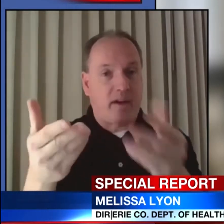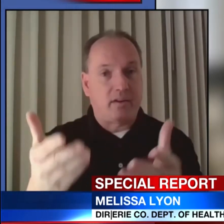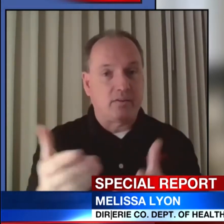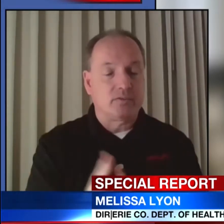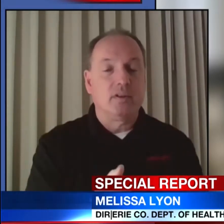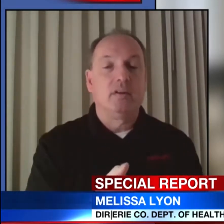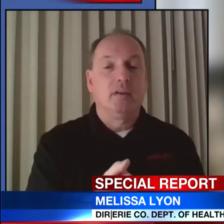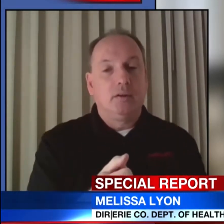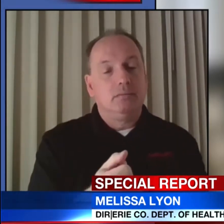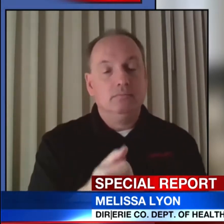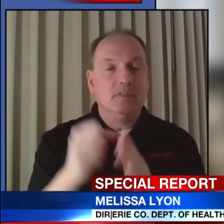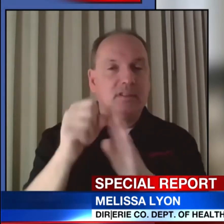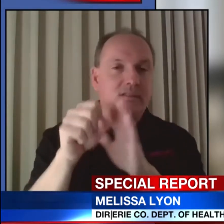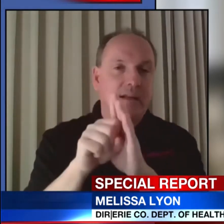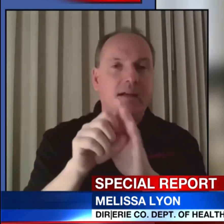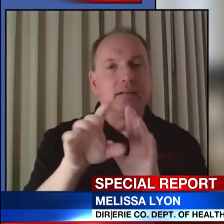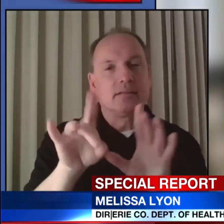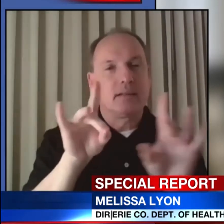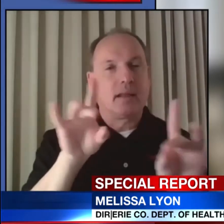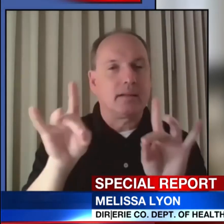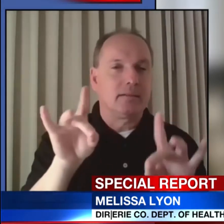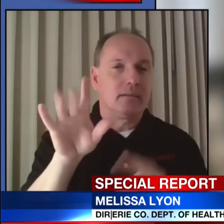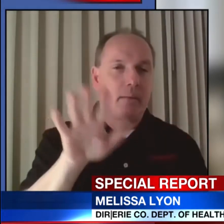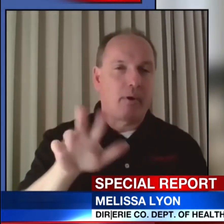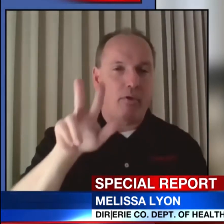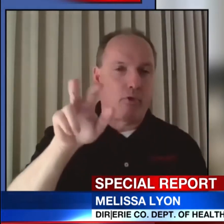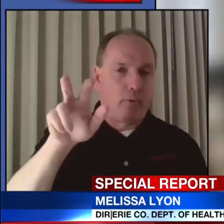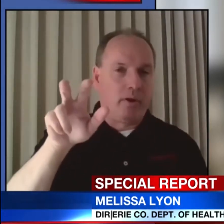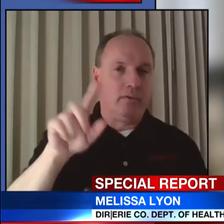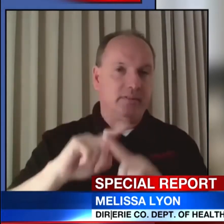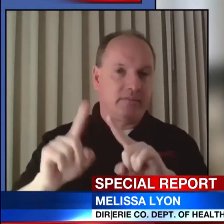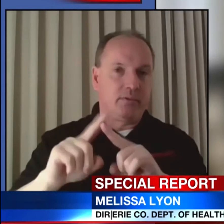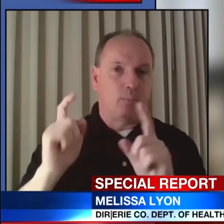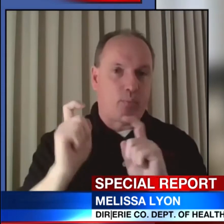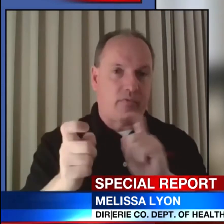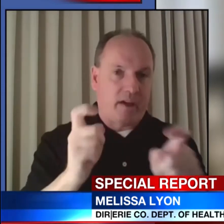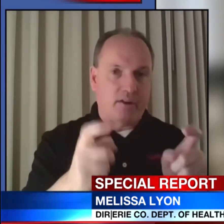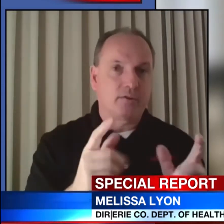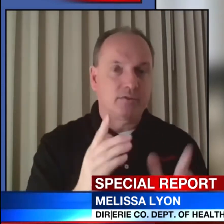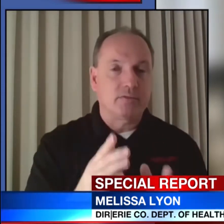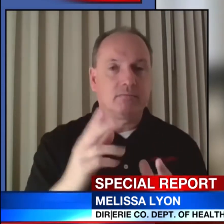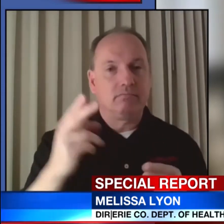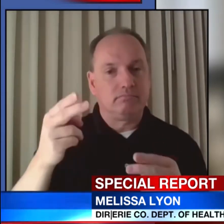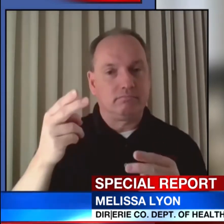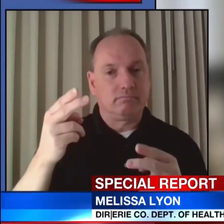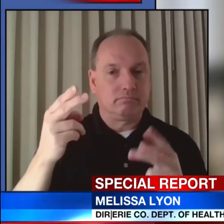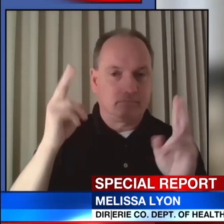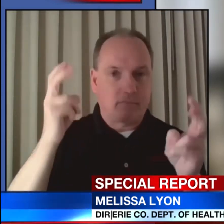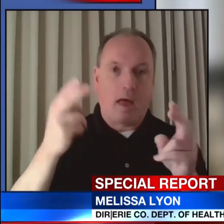BECOMING MORE CONSISTENT FOR THOSE PROVIDERS. THE STATE HAD SELECTED